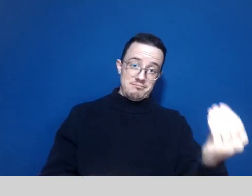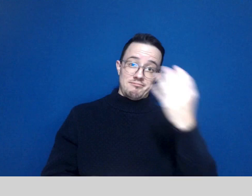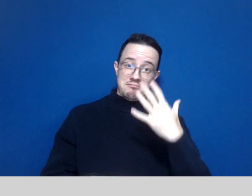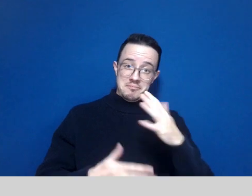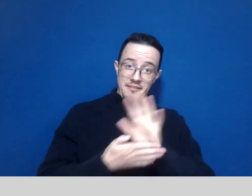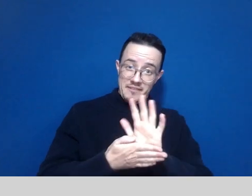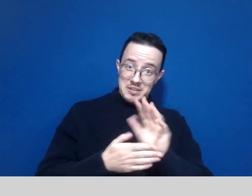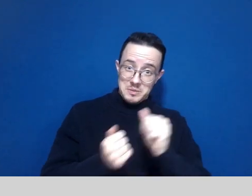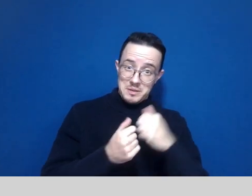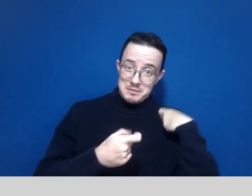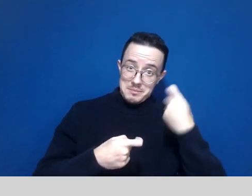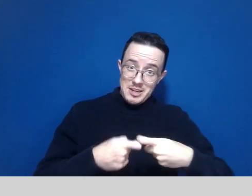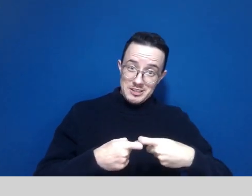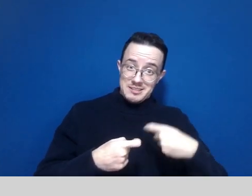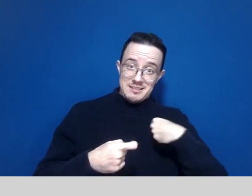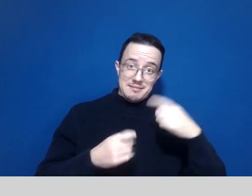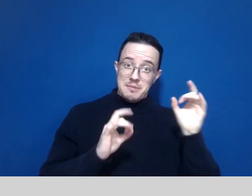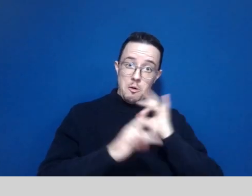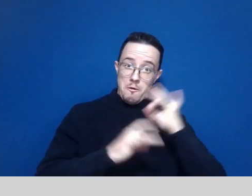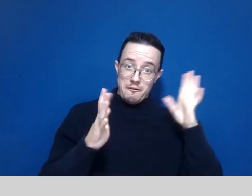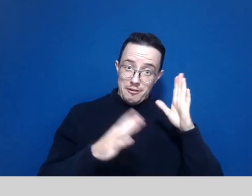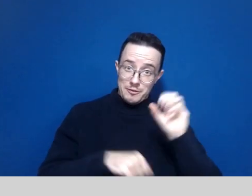I will do a terrible job with them and I want to do a good job.